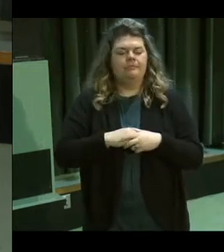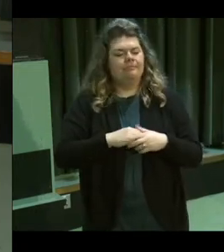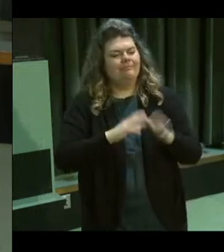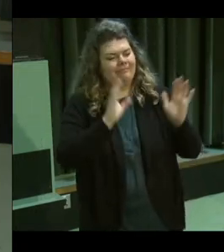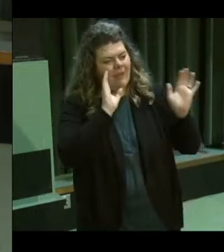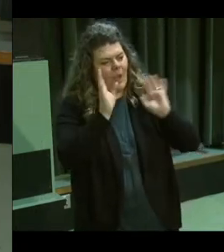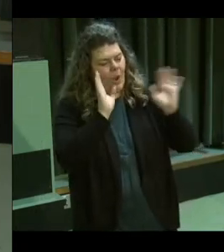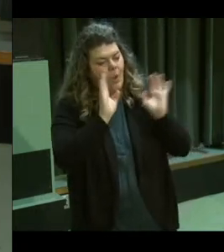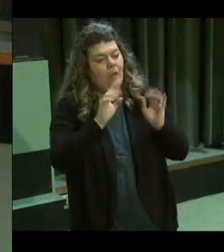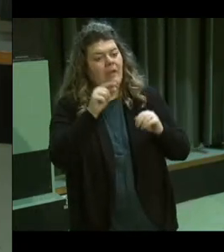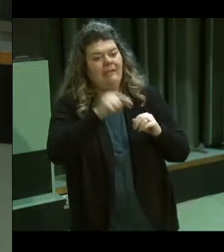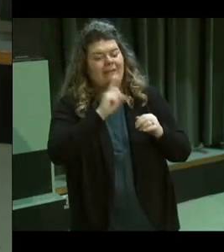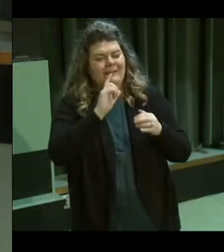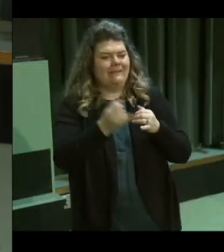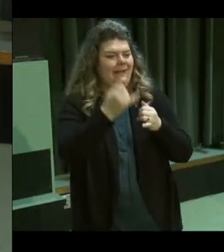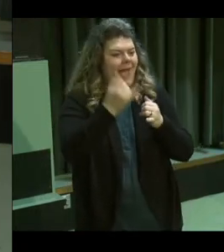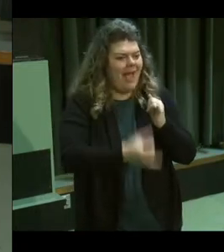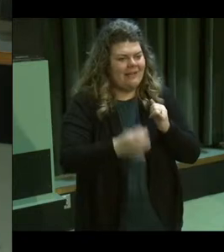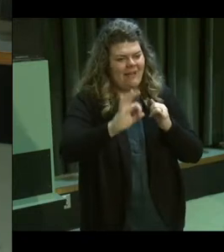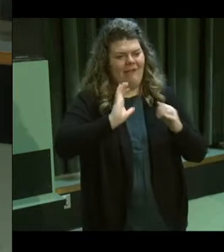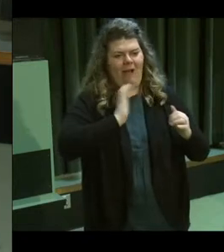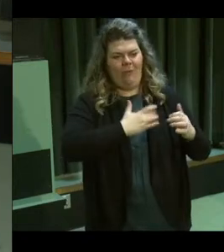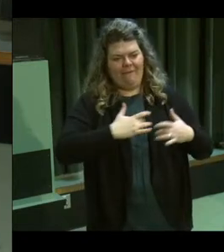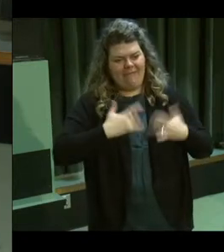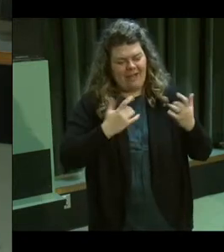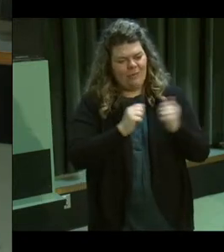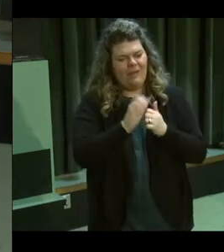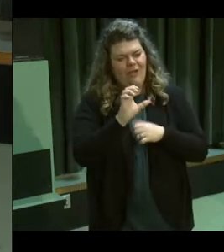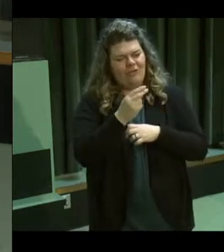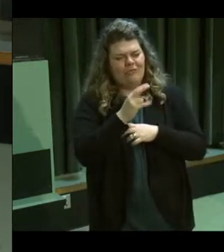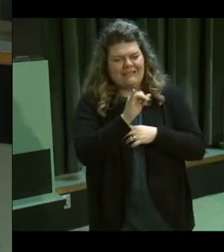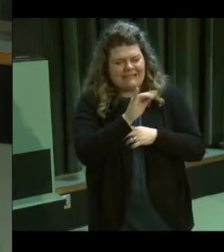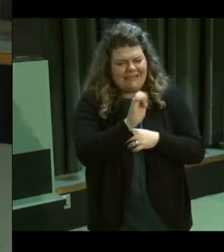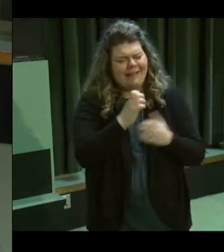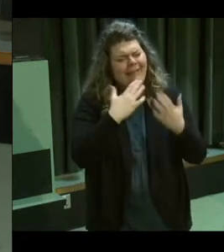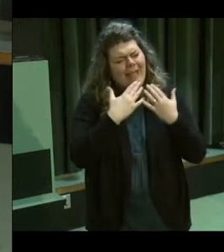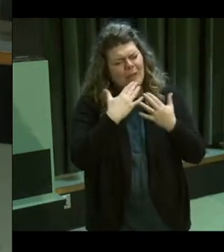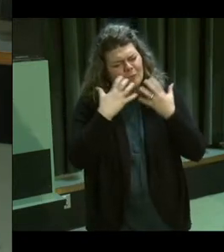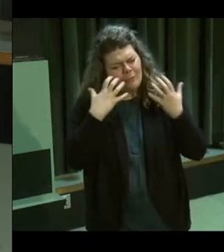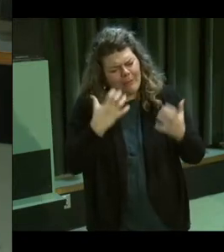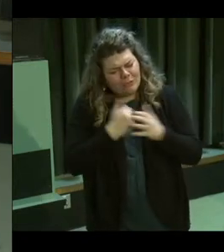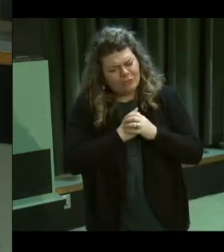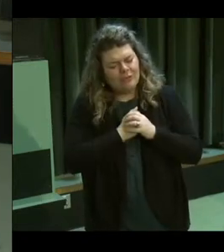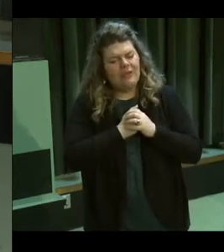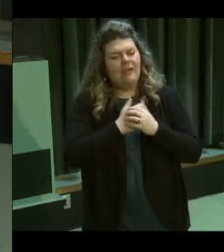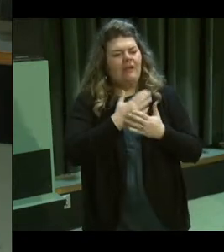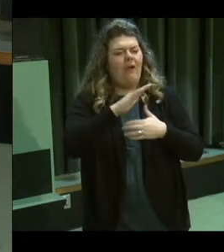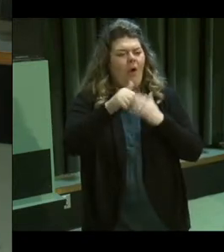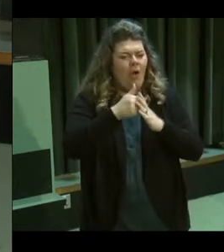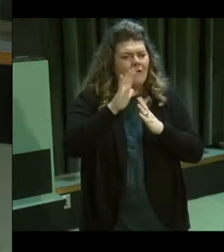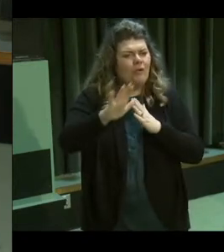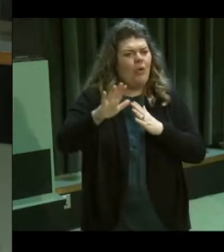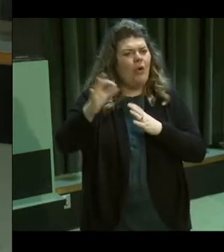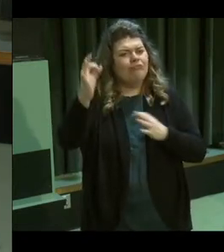Hello. Well, this marks the end of our event with Christine.